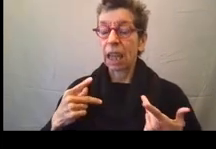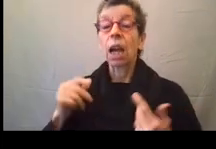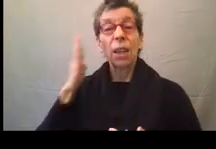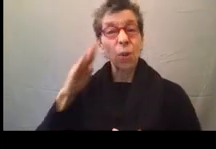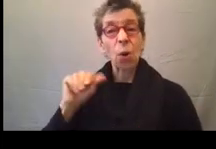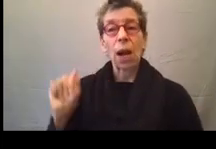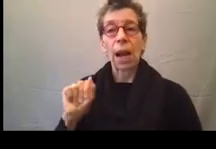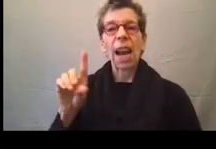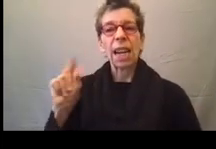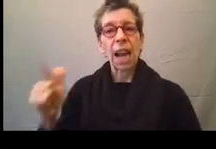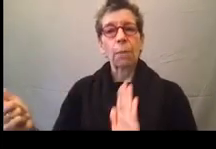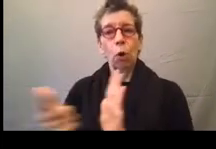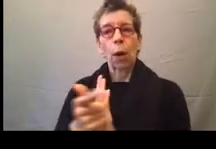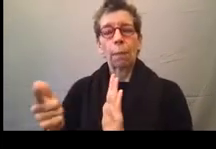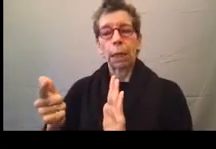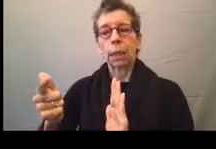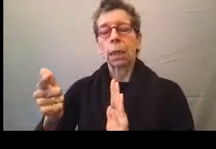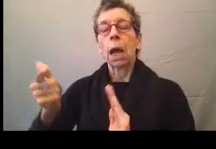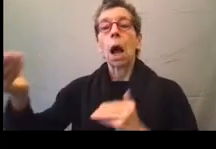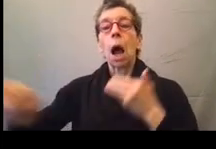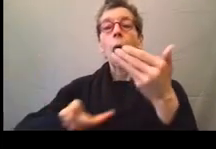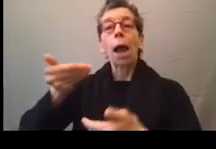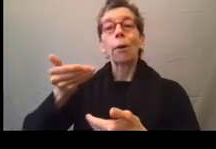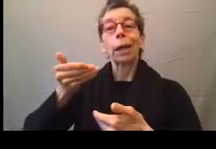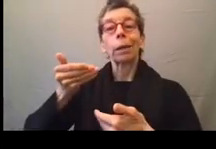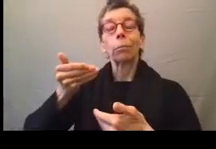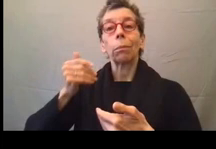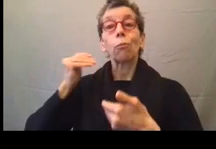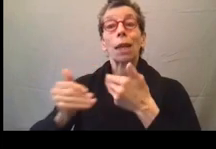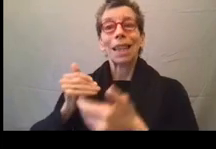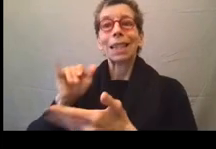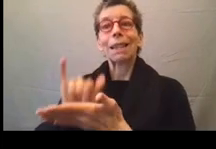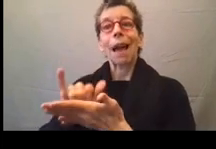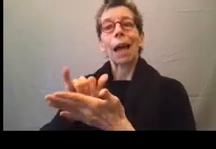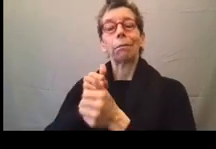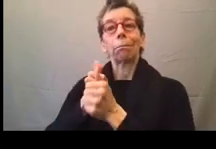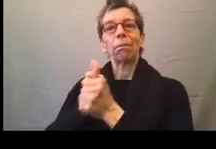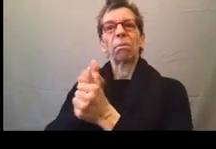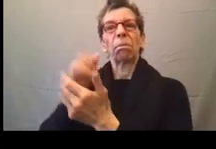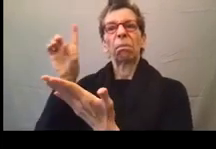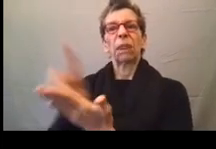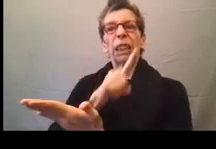against hiring processes that discriminate on the basis of disability. And the ADA requires